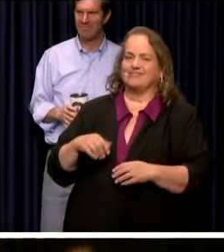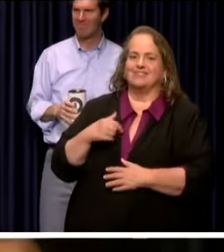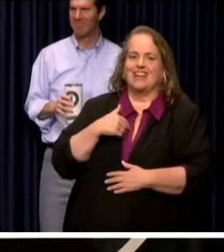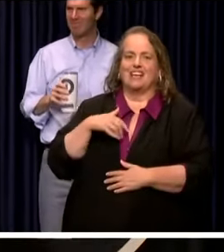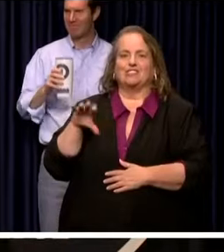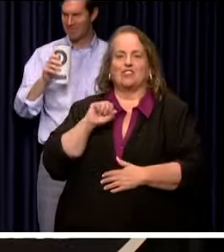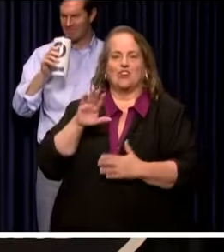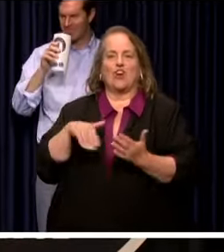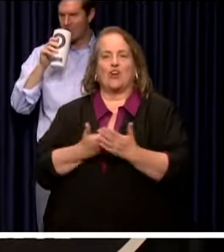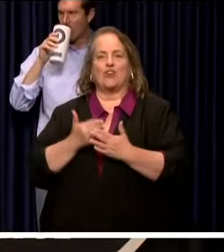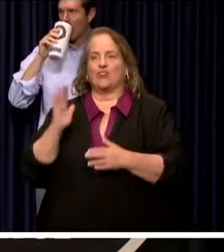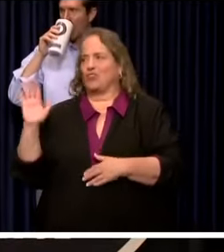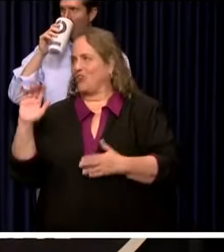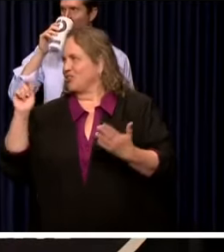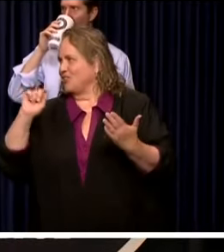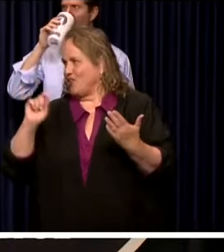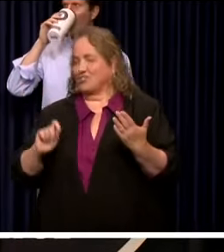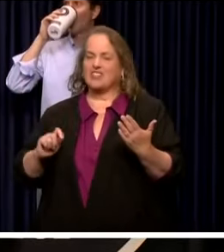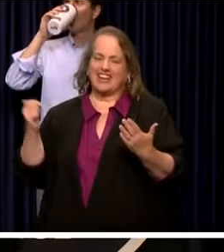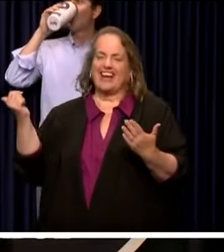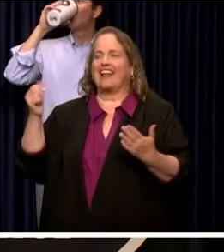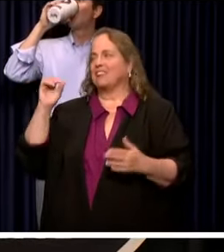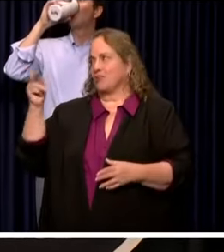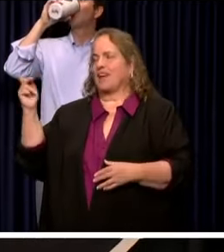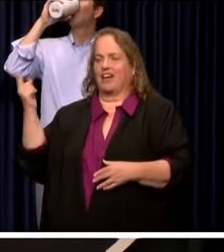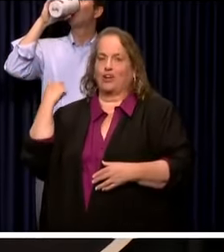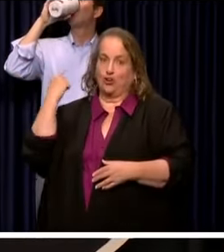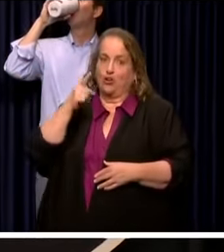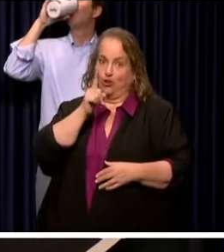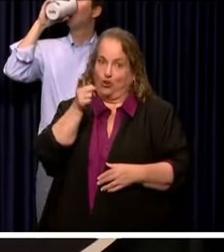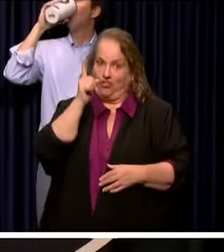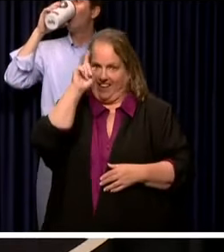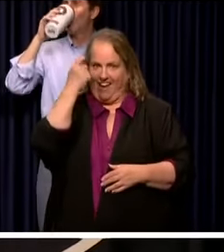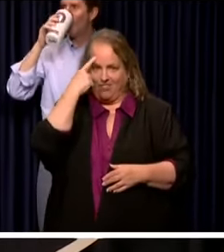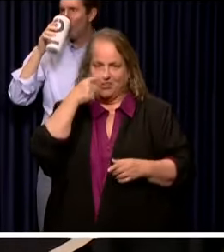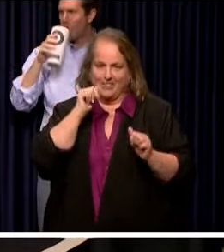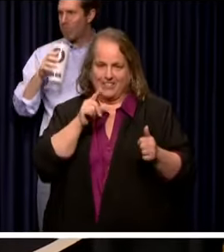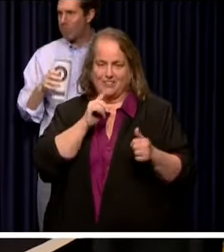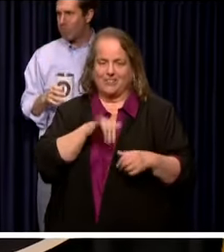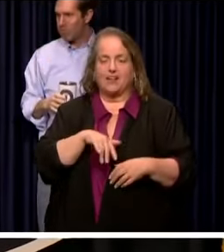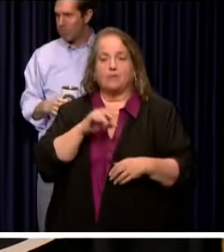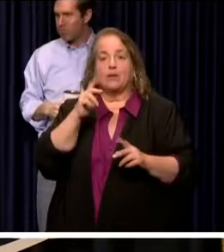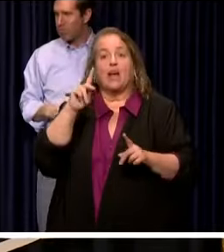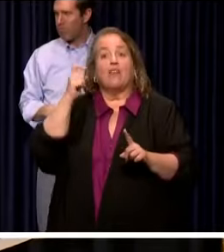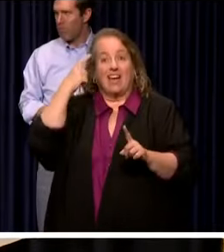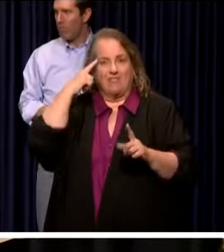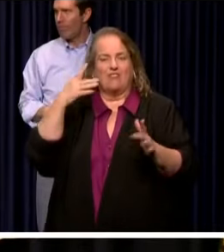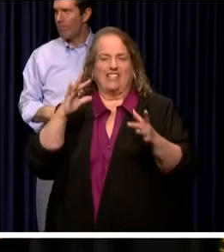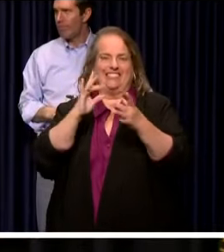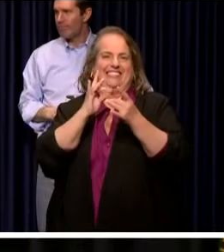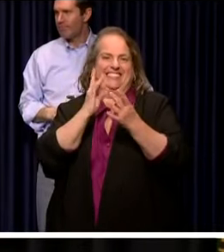DO YOU HAVE A PLAN FOR SICK LEAVE OR QUARANTINING EMPLOYEES? SOMETHING THAT'S GOING TO BE